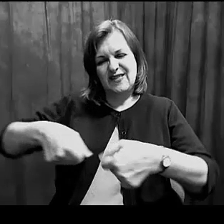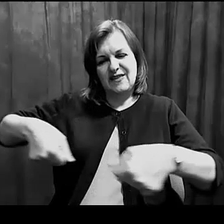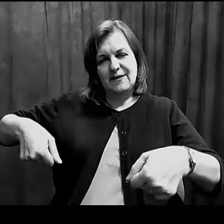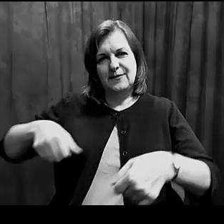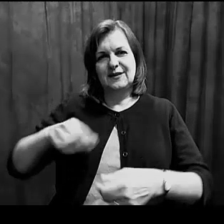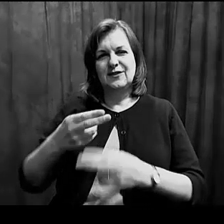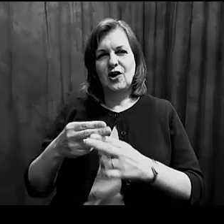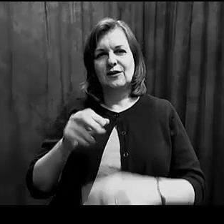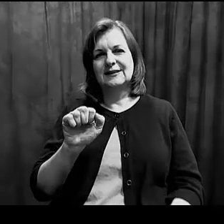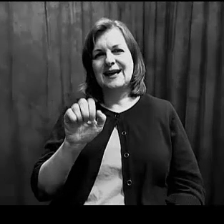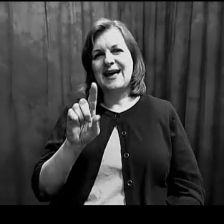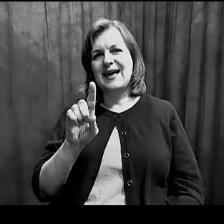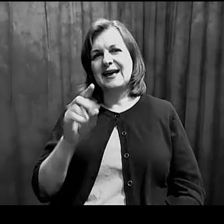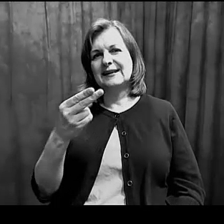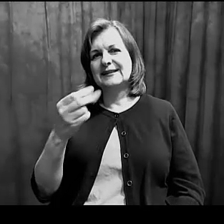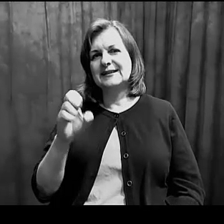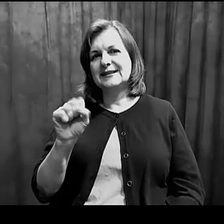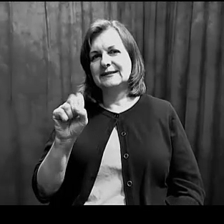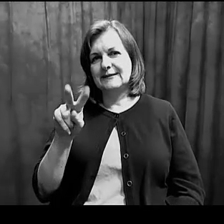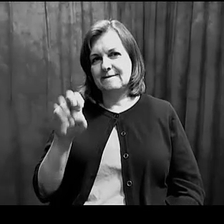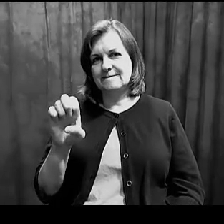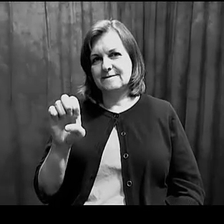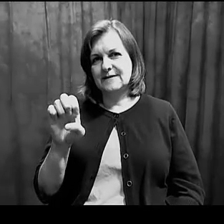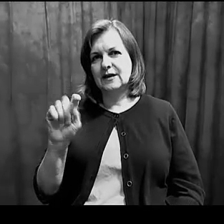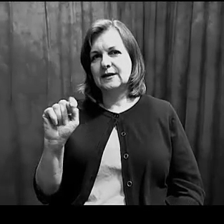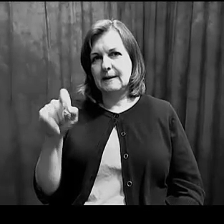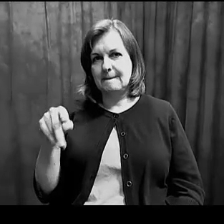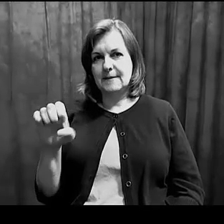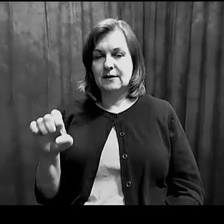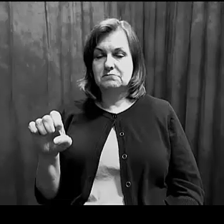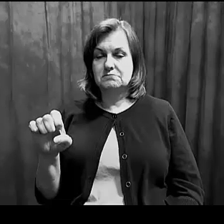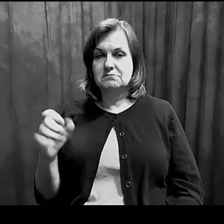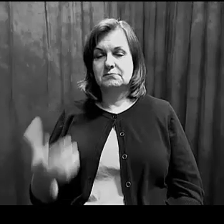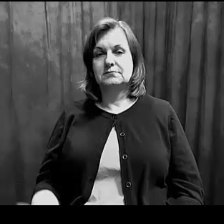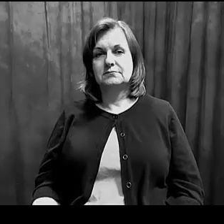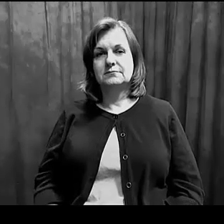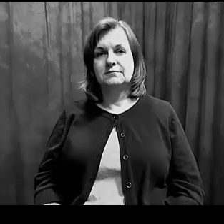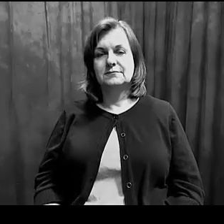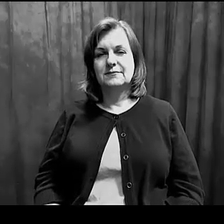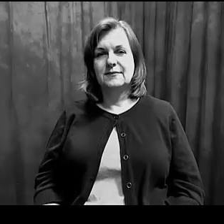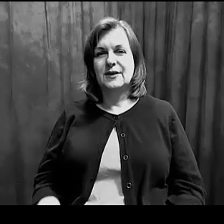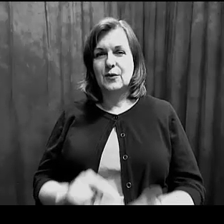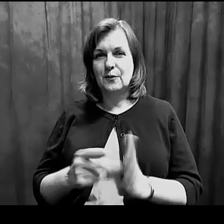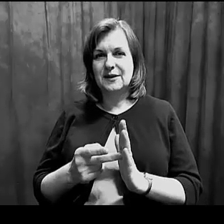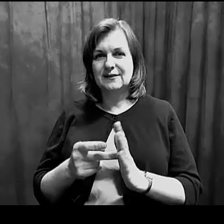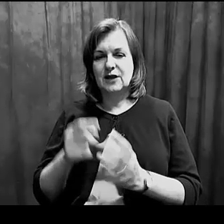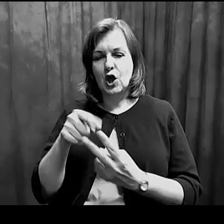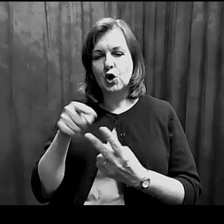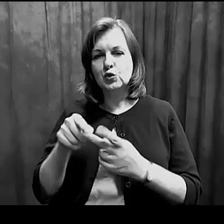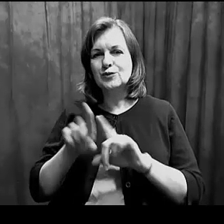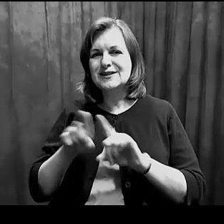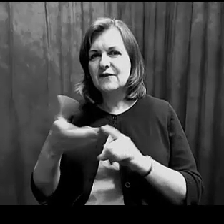so I remember this one because of adhesive tape